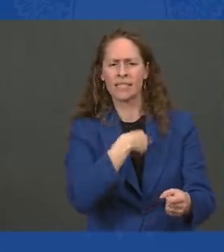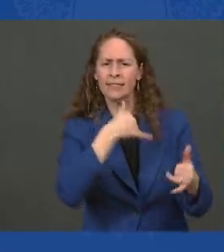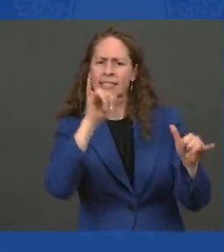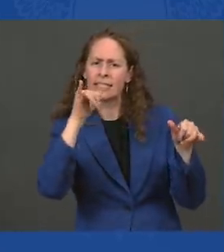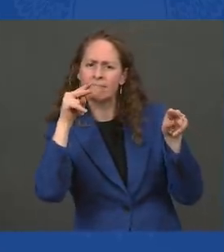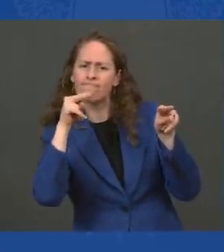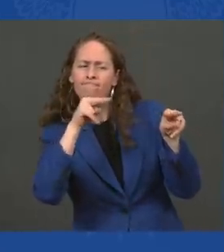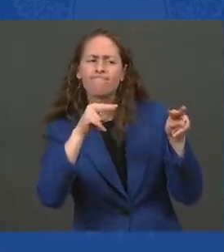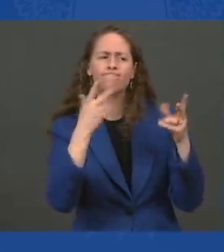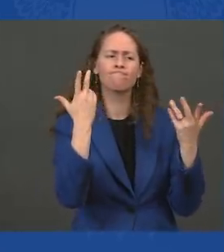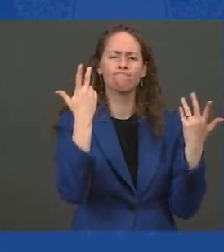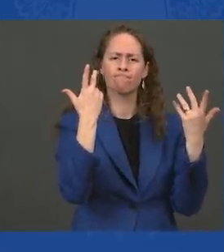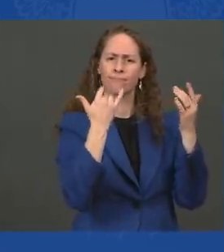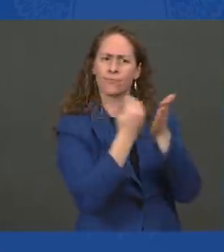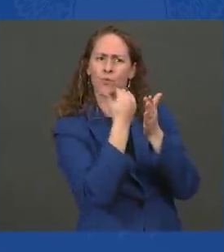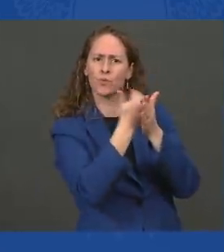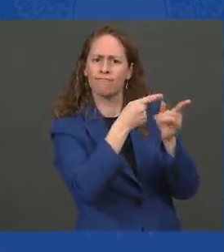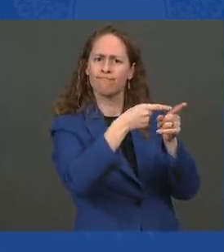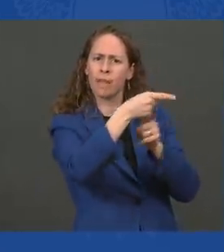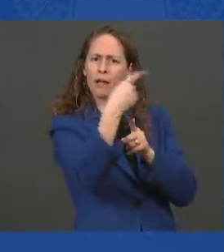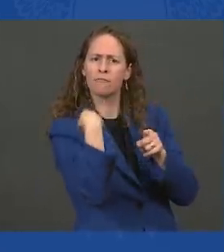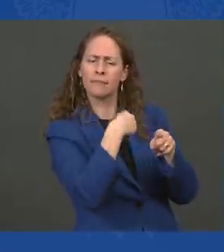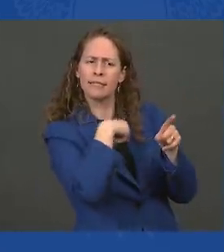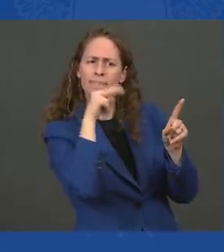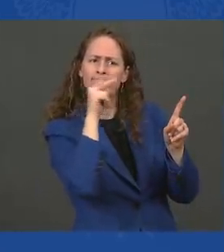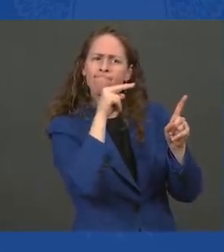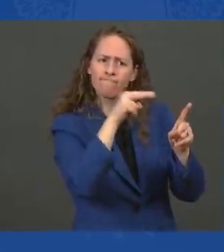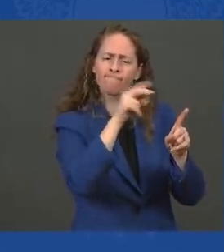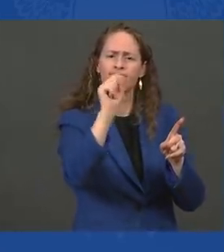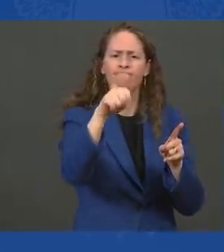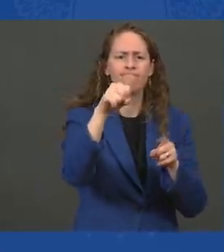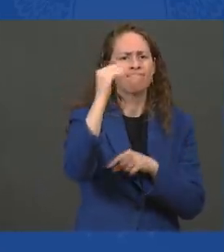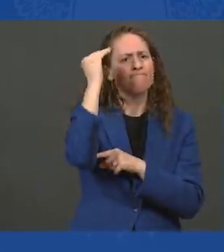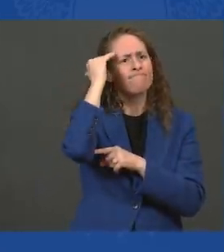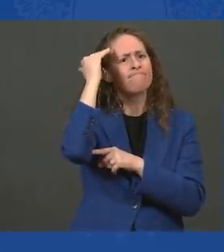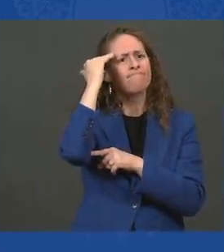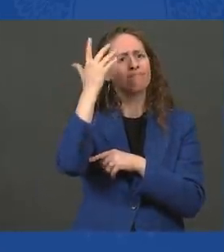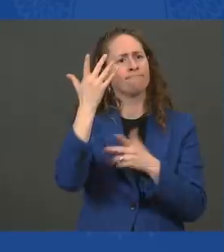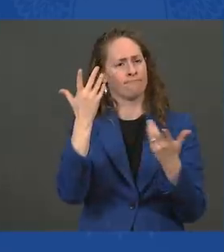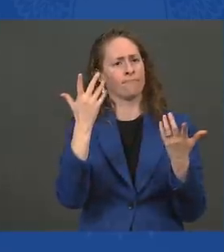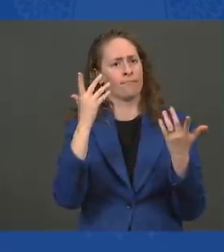That's how we reopened our country. That's how we reopened our businesses. That's how we reopened our schools.